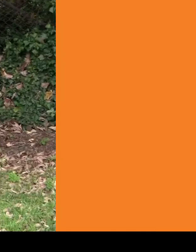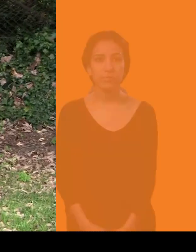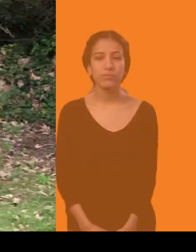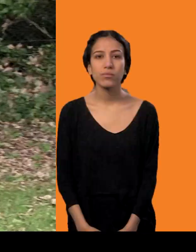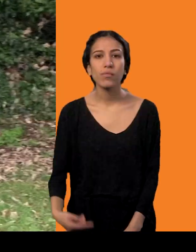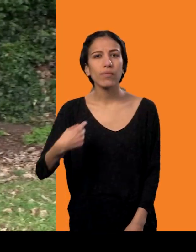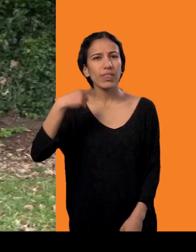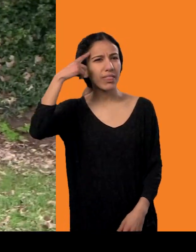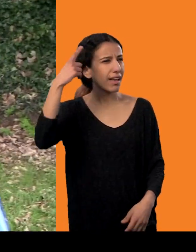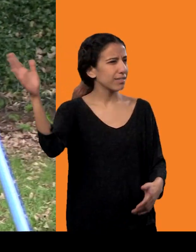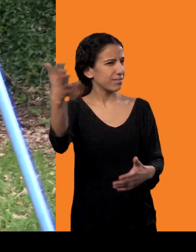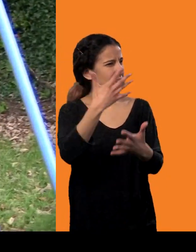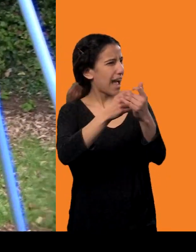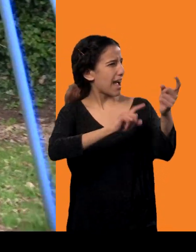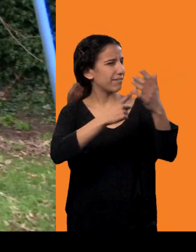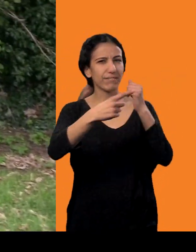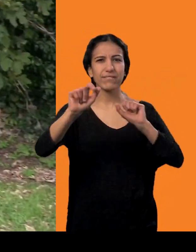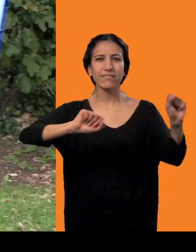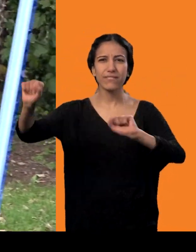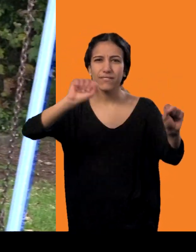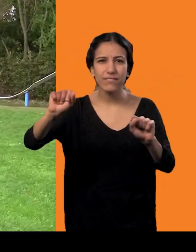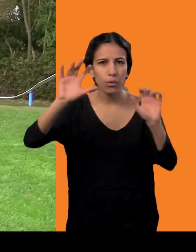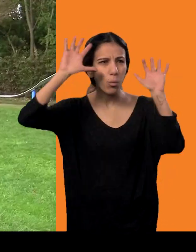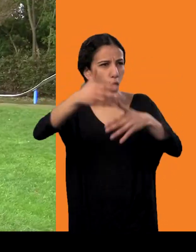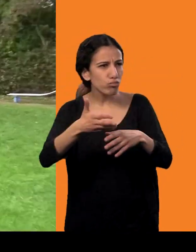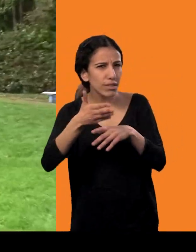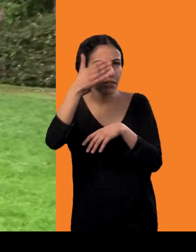Lucy: I think everyone has individual worries